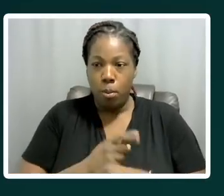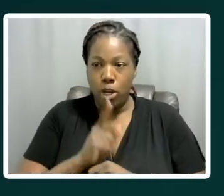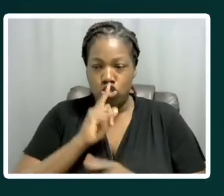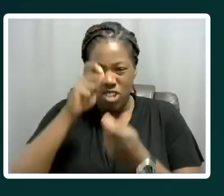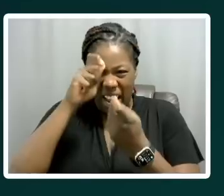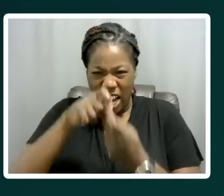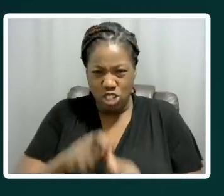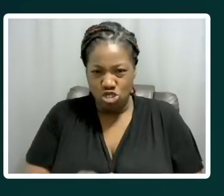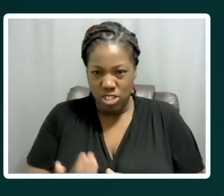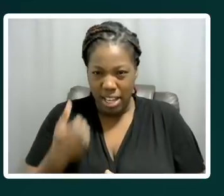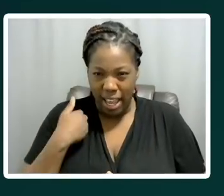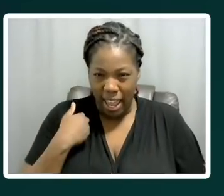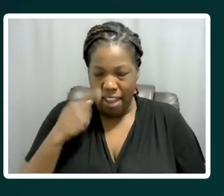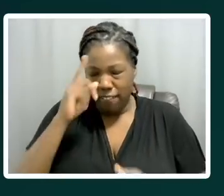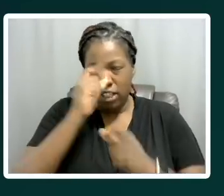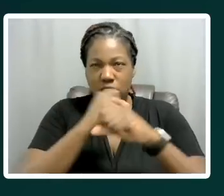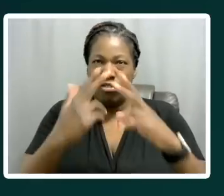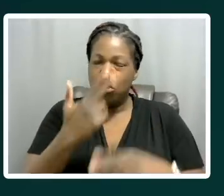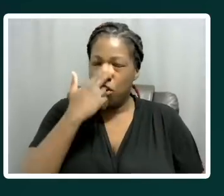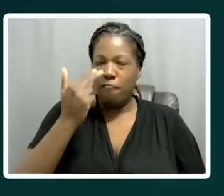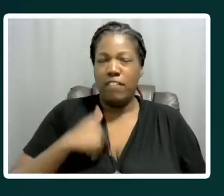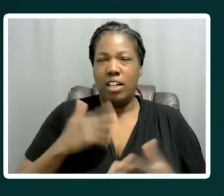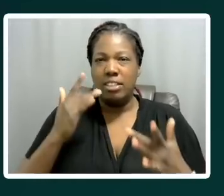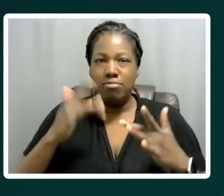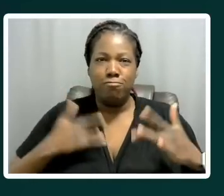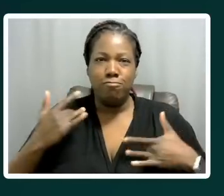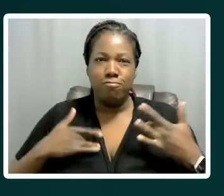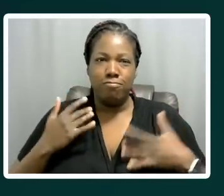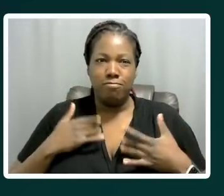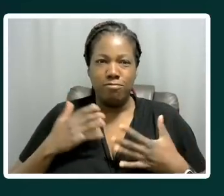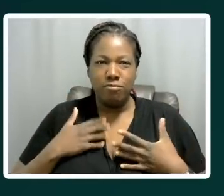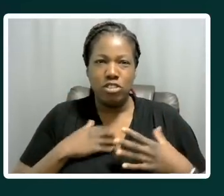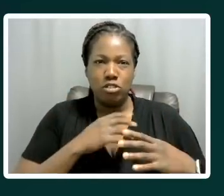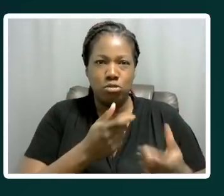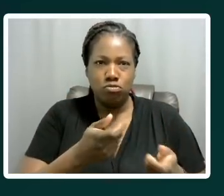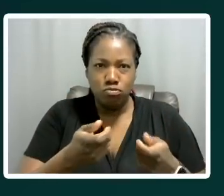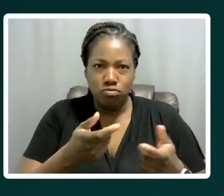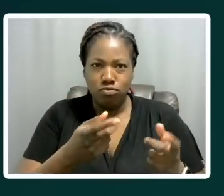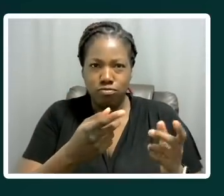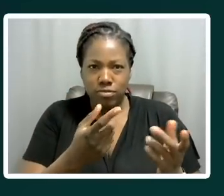visualize it in a fun and exciting way to engage students with the concepts more. Creating art